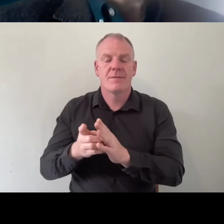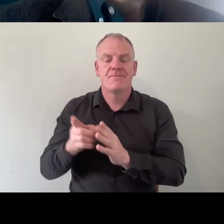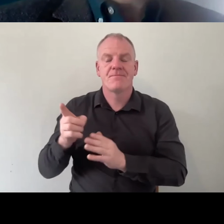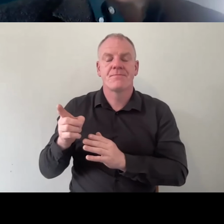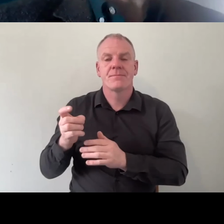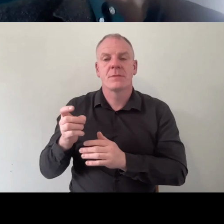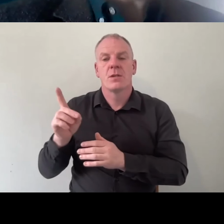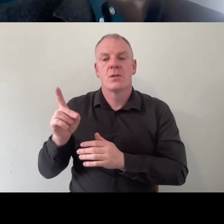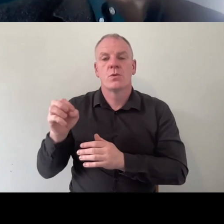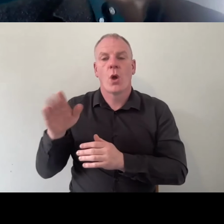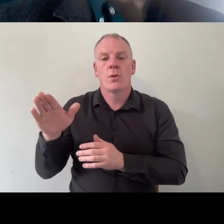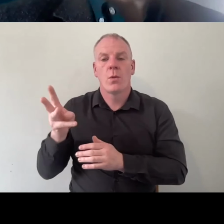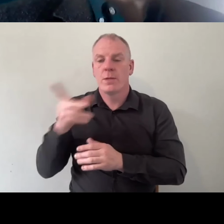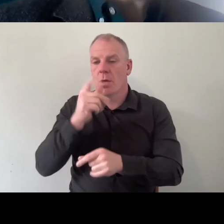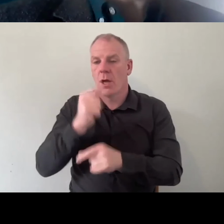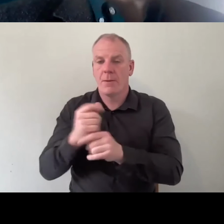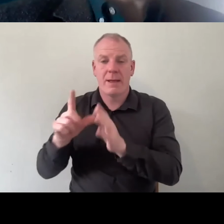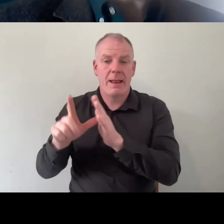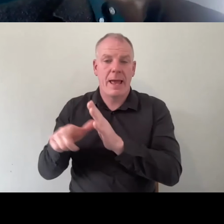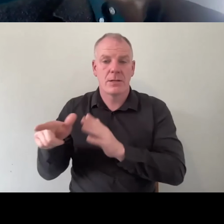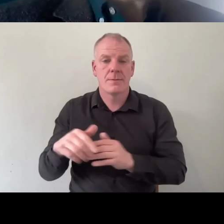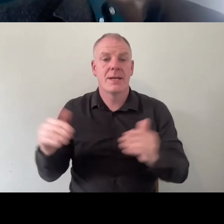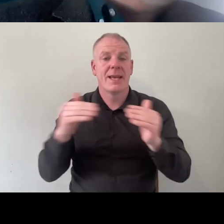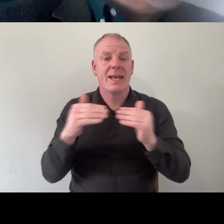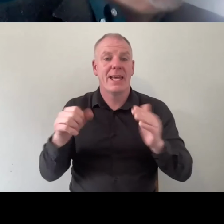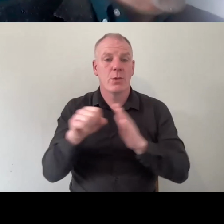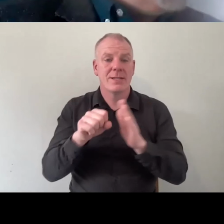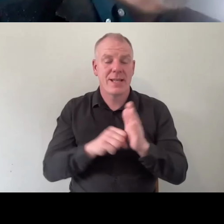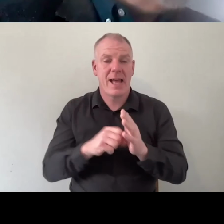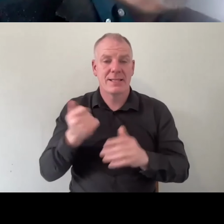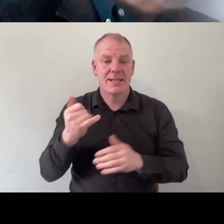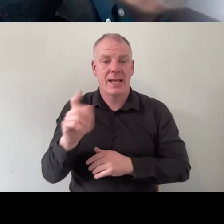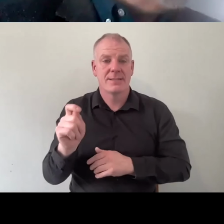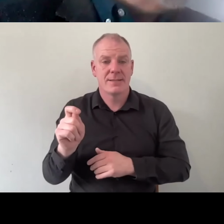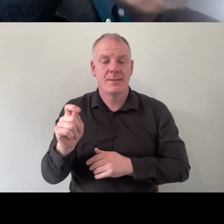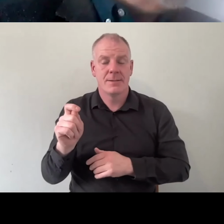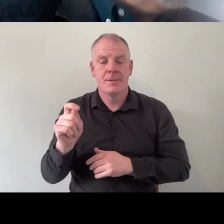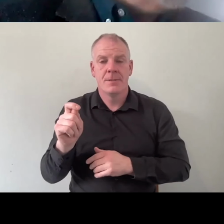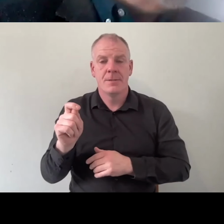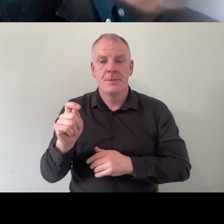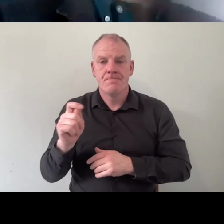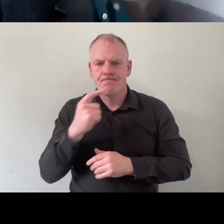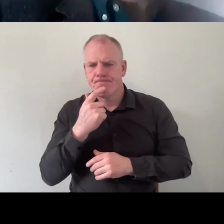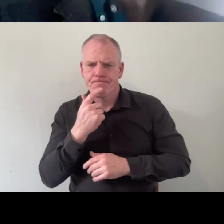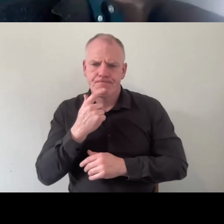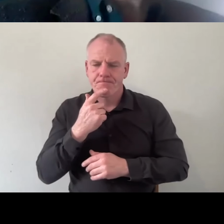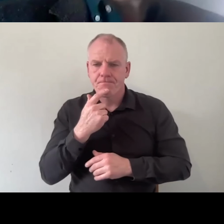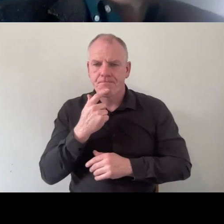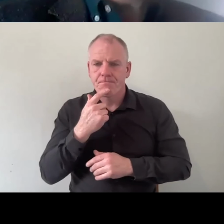Equal Status Acts, Disability Act are very much part of that,